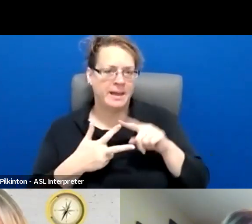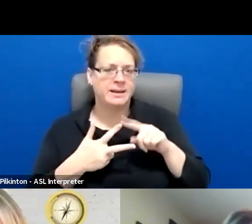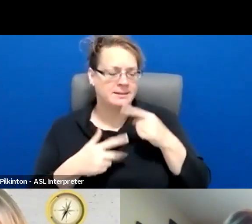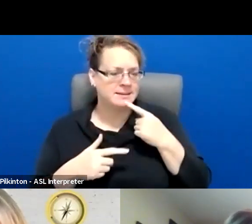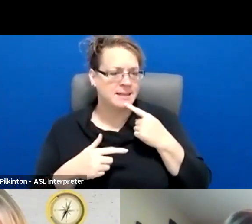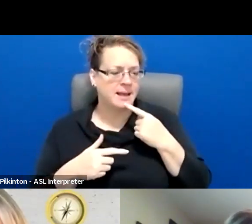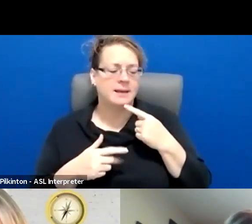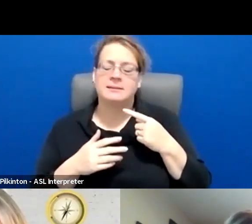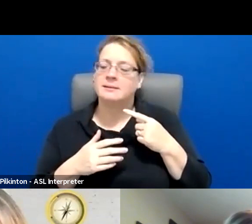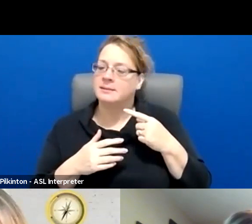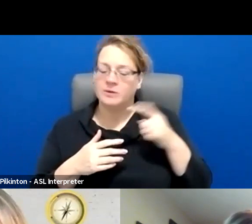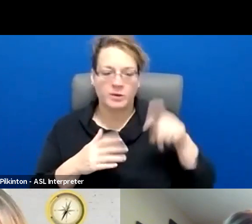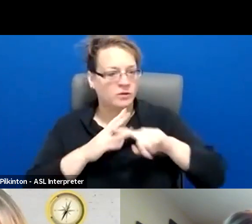And also listening to our individuals that we do hire about what is important to them.